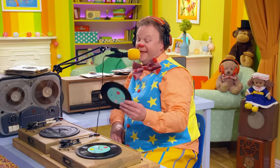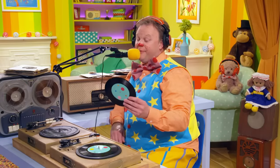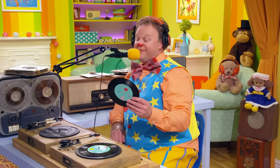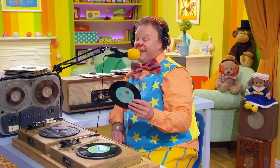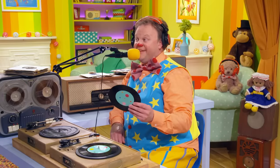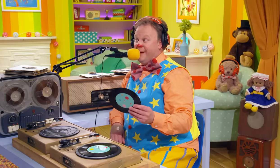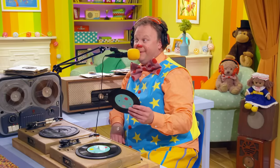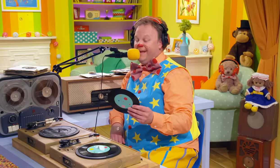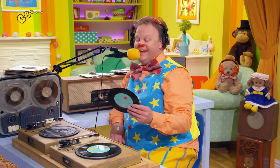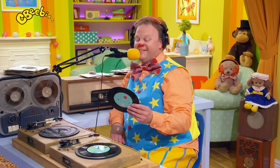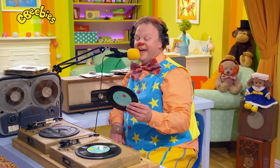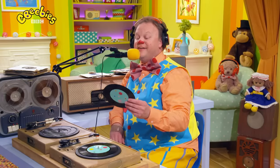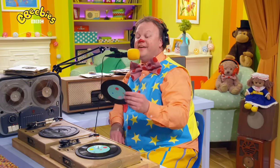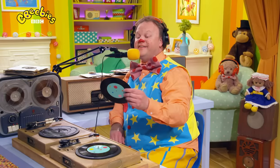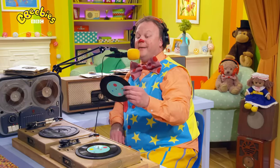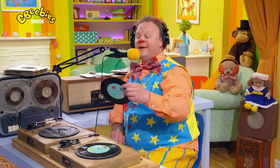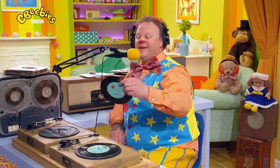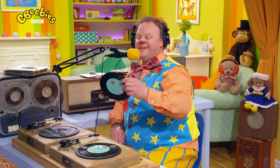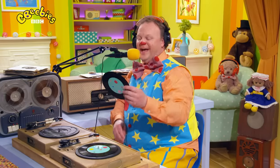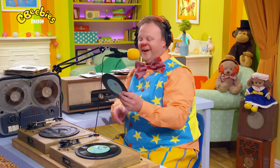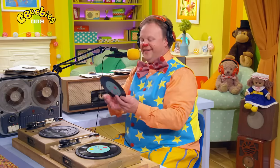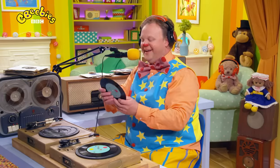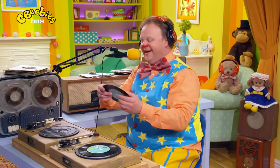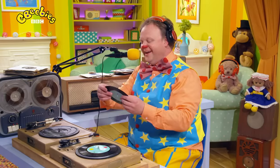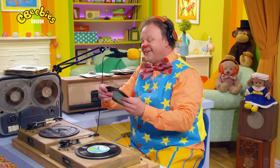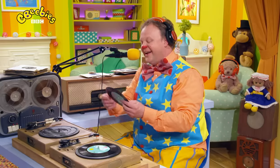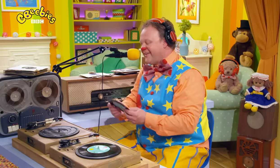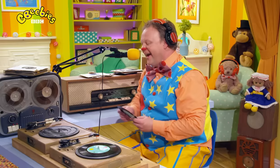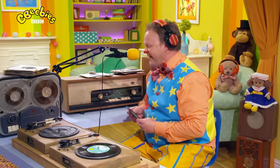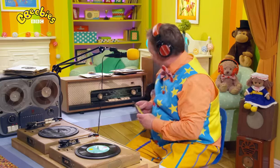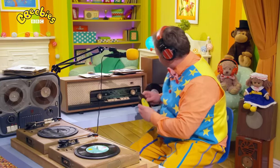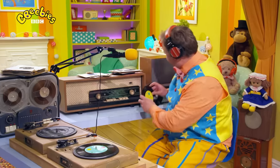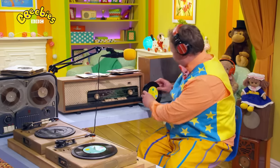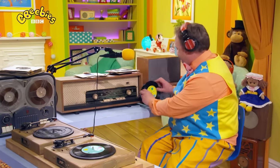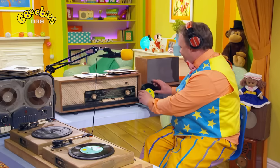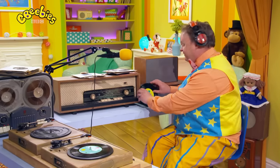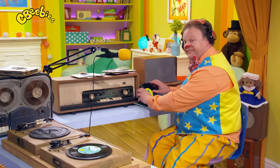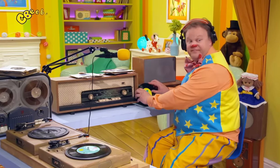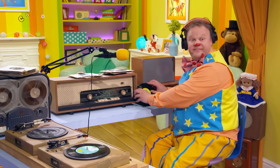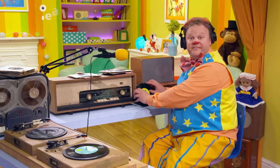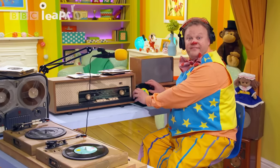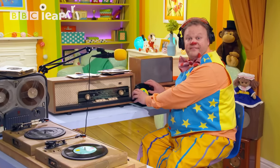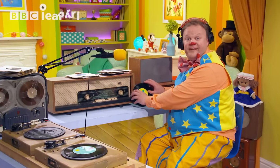that was the tumblinis and tumble on down great track hello mr tumbo